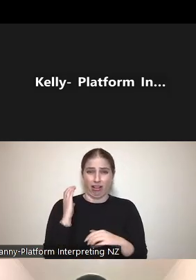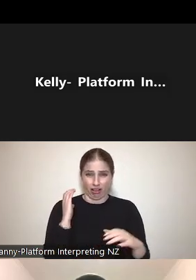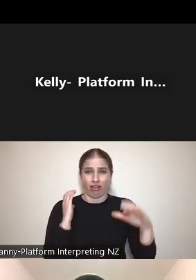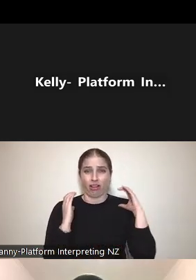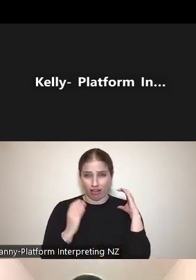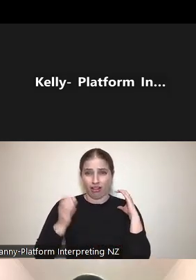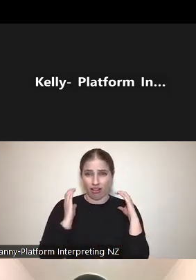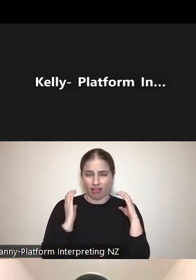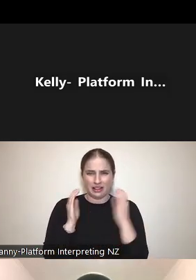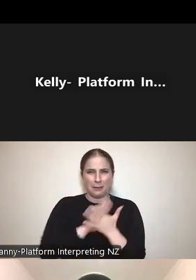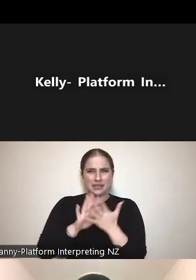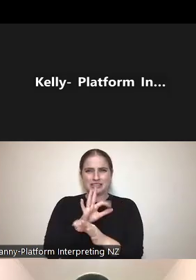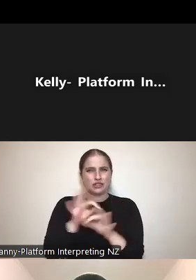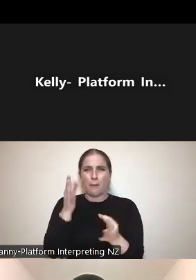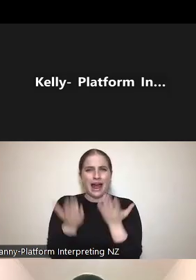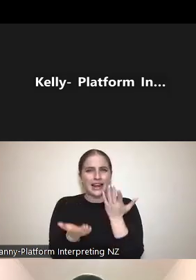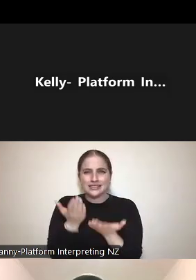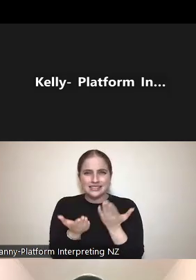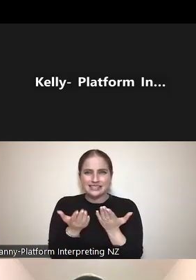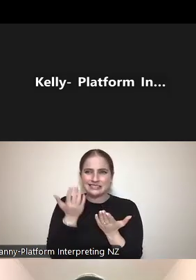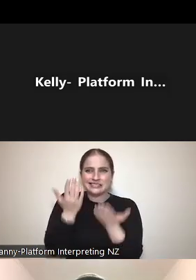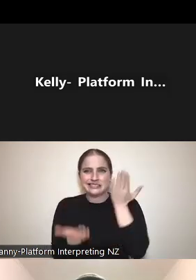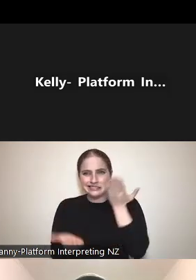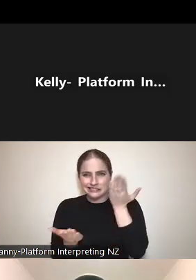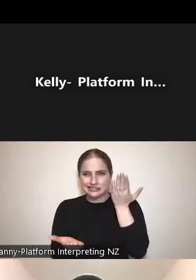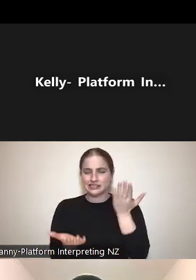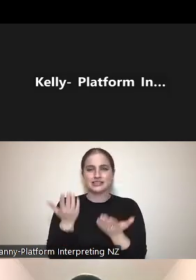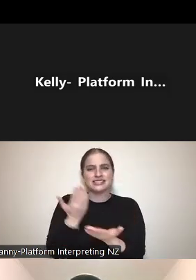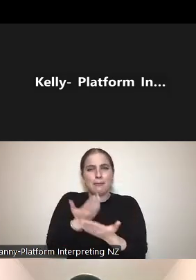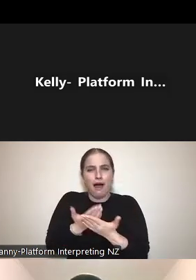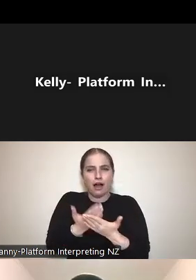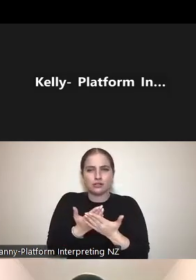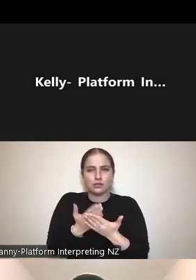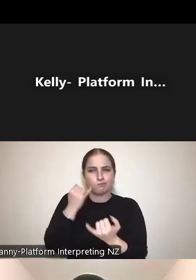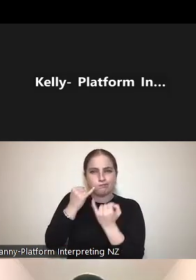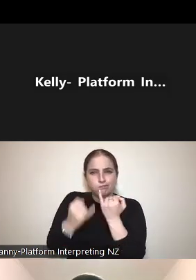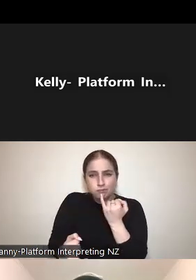and it demands more of them, and it can also remove the ability to focus purely on the